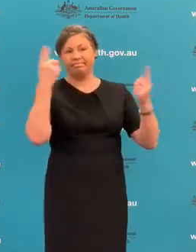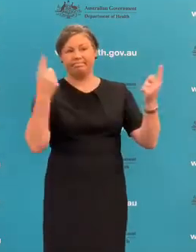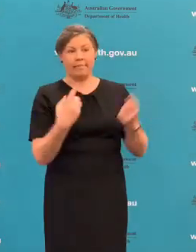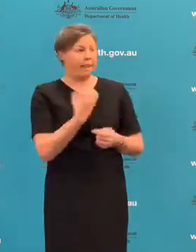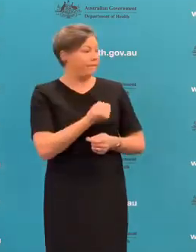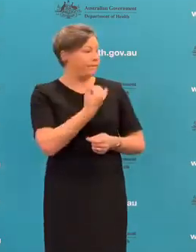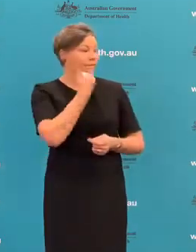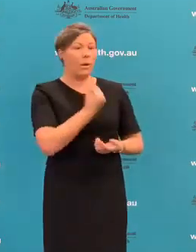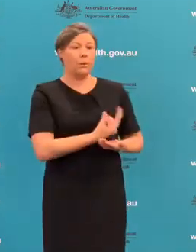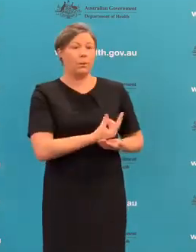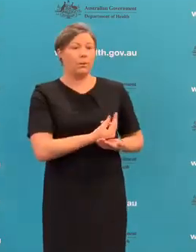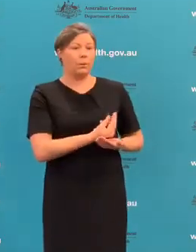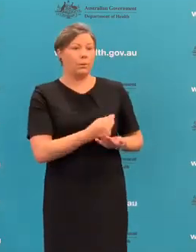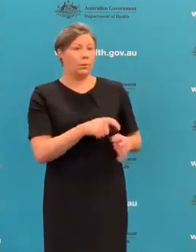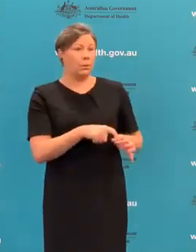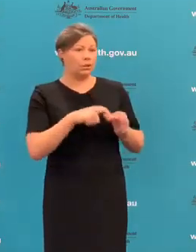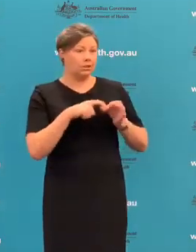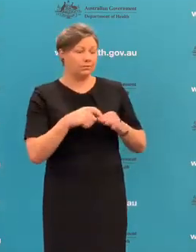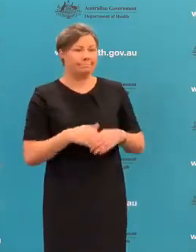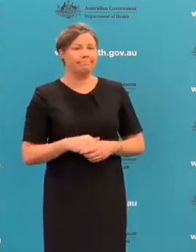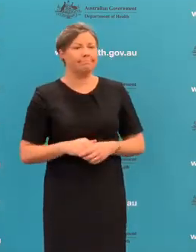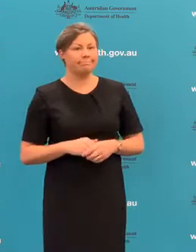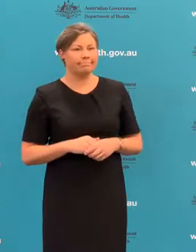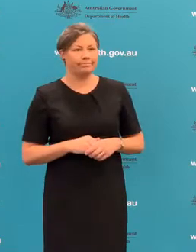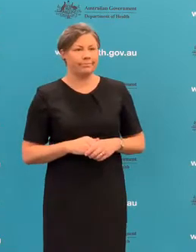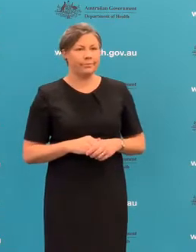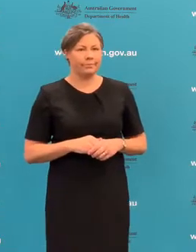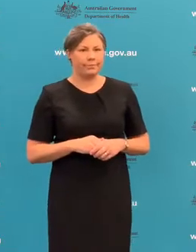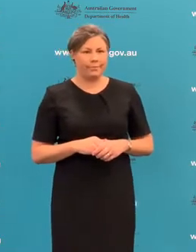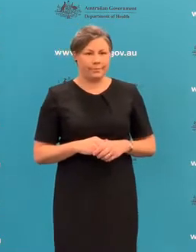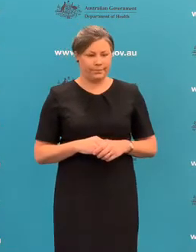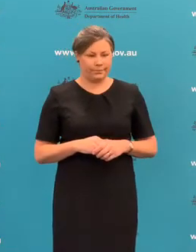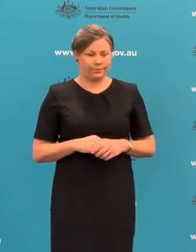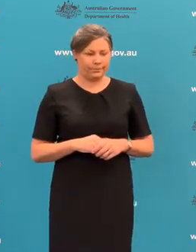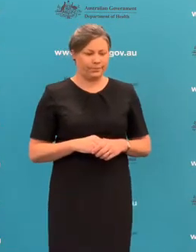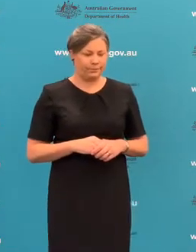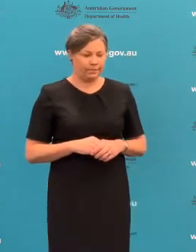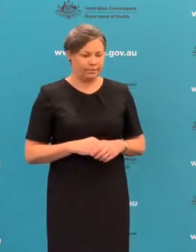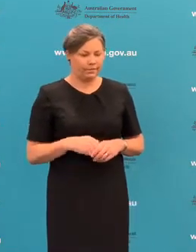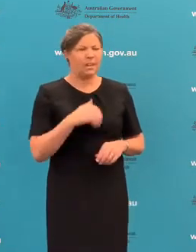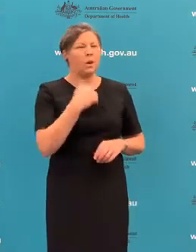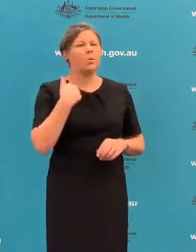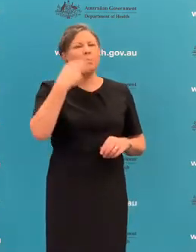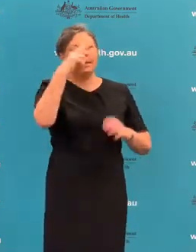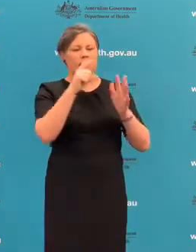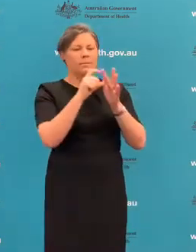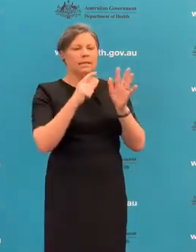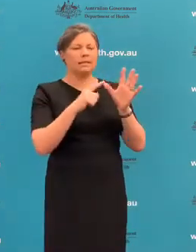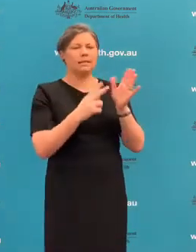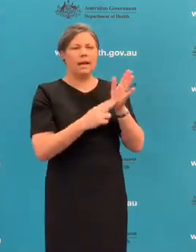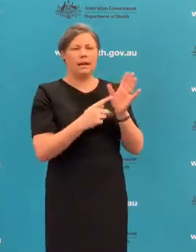the phone Donna. Reporter: Thanks very much. Just a question about the issues